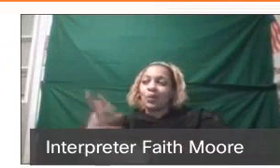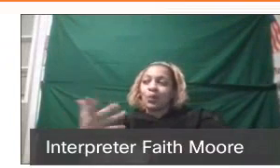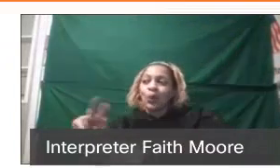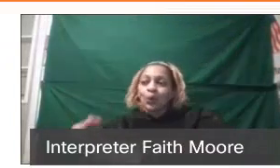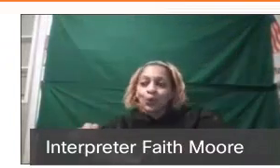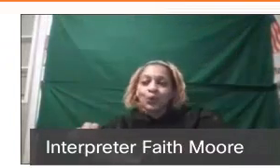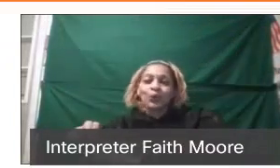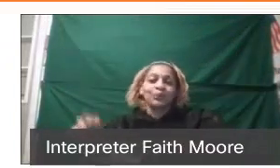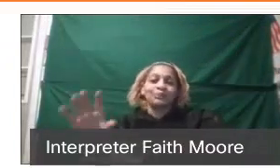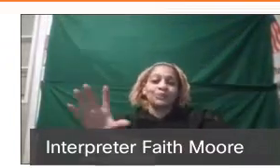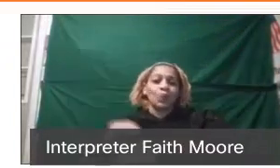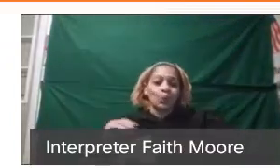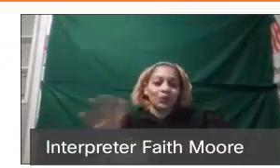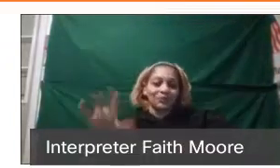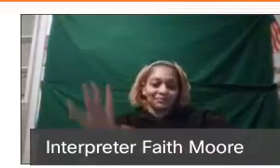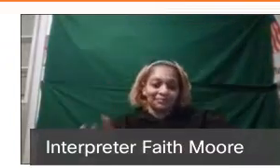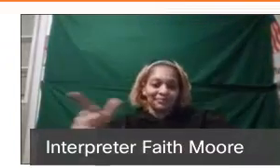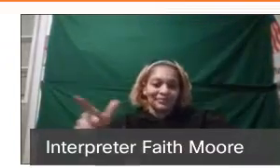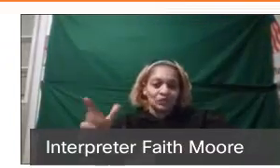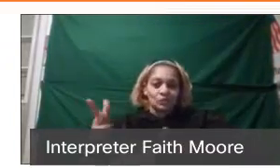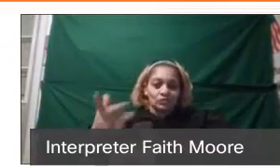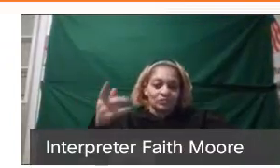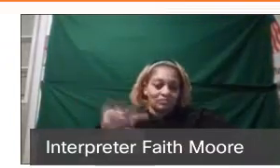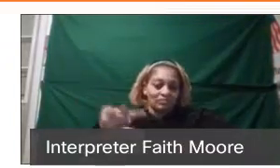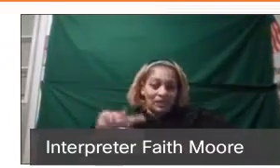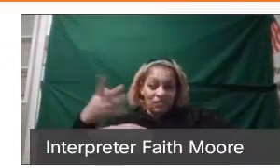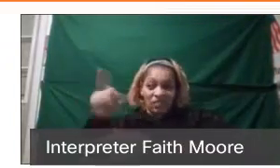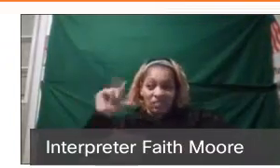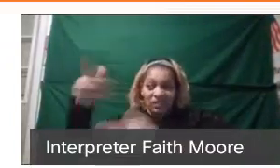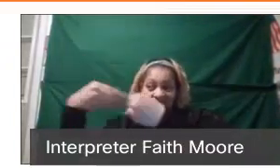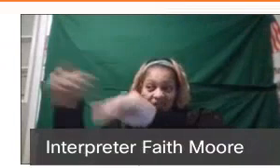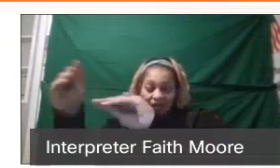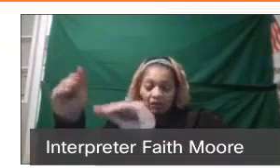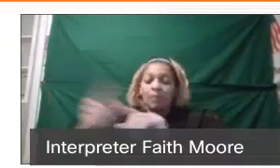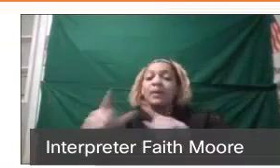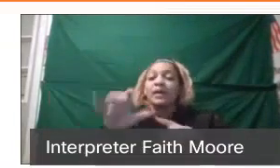I think I will keep it there and thank you. I can answer the questions.